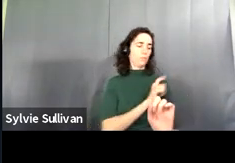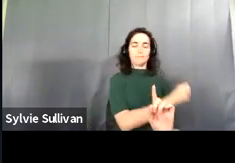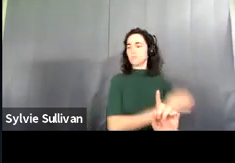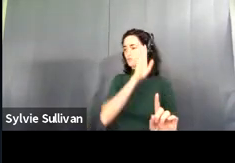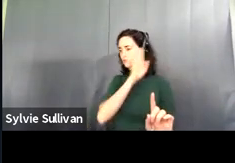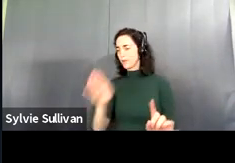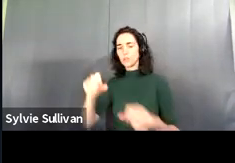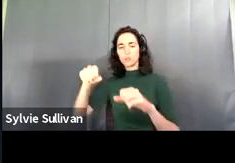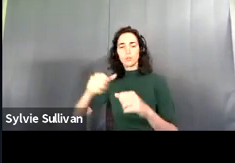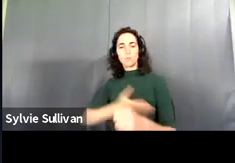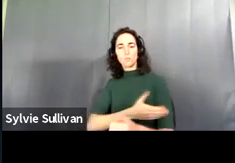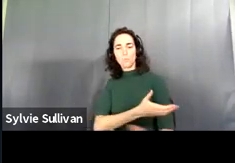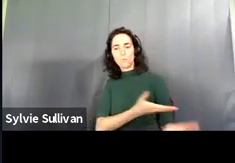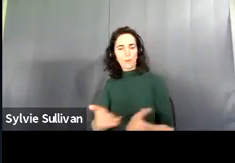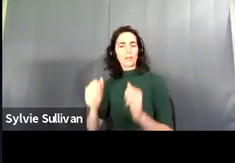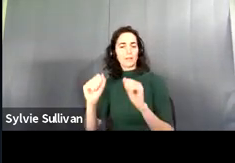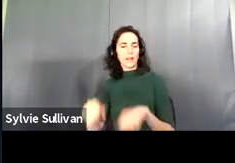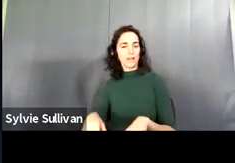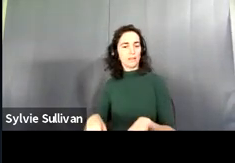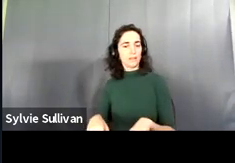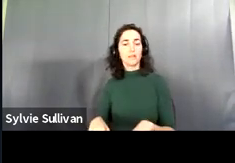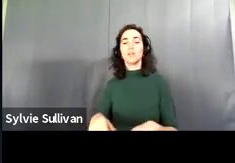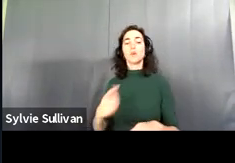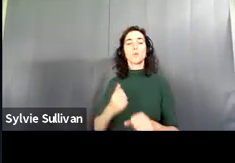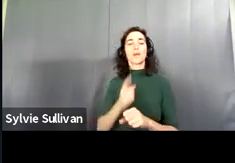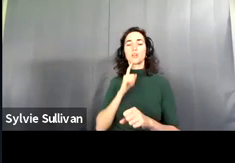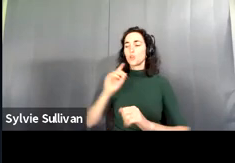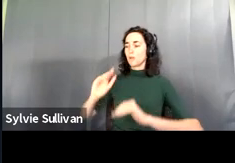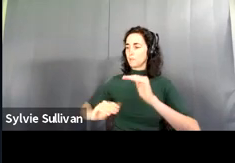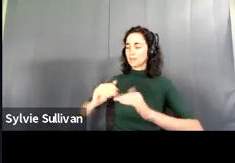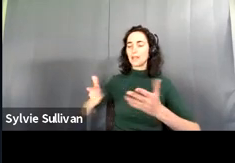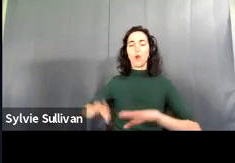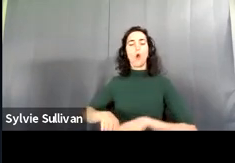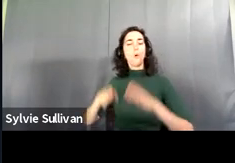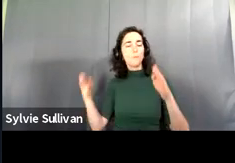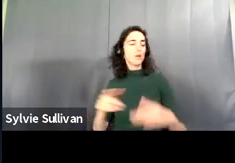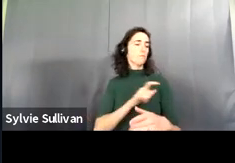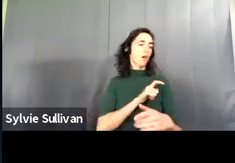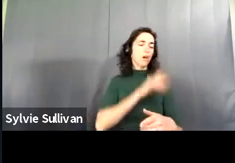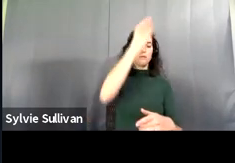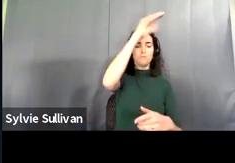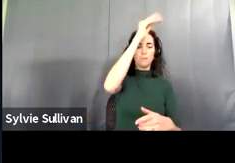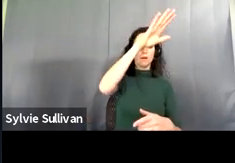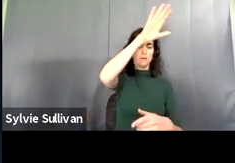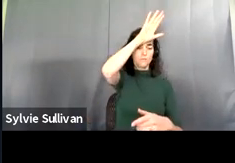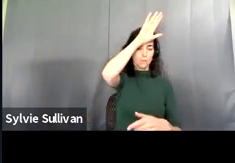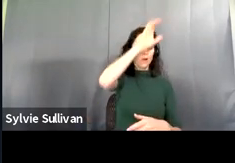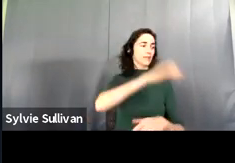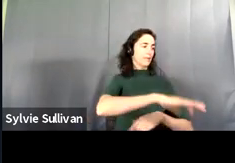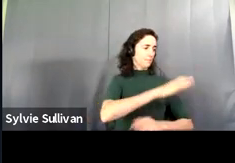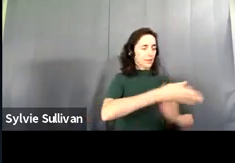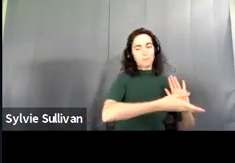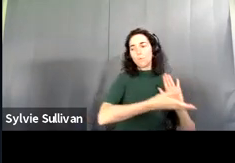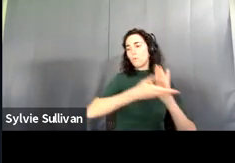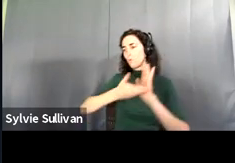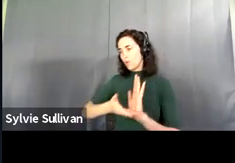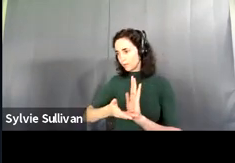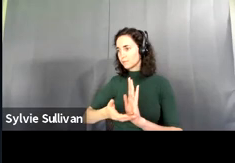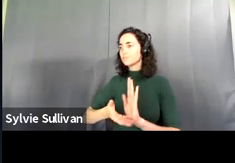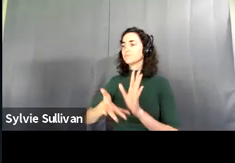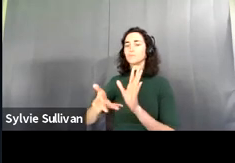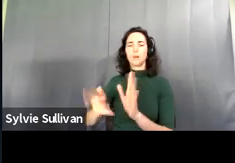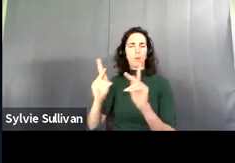on making sure that the facility is open for law enforcement officers and first responders to drop individuals of very easily.